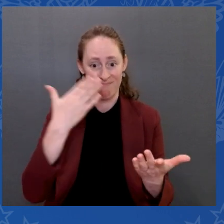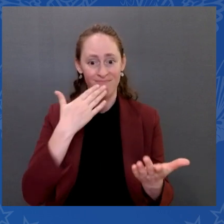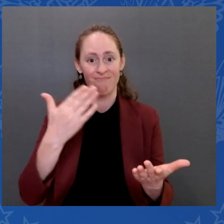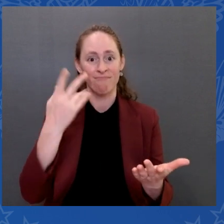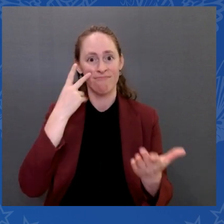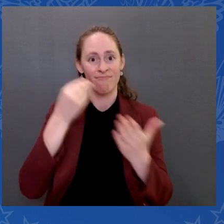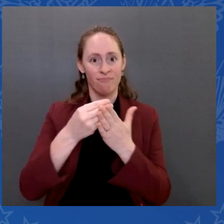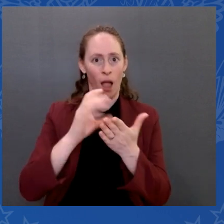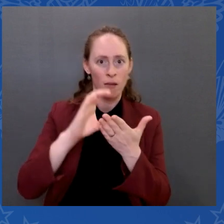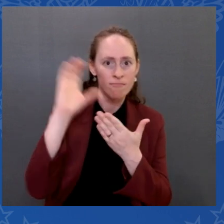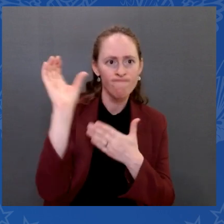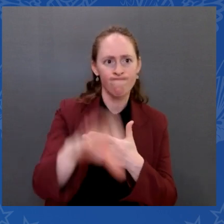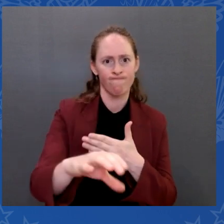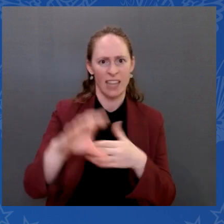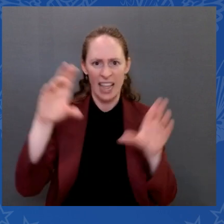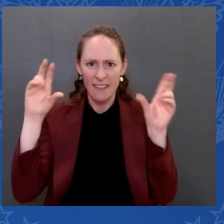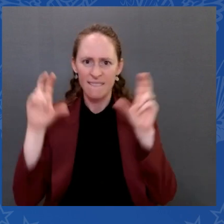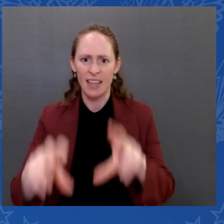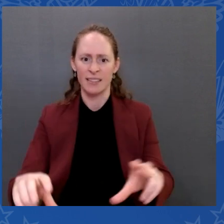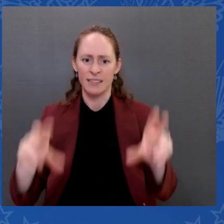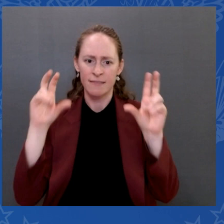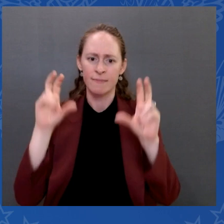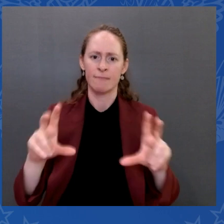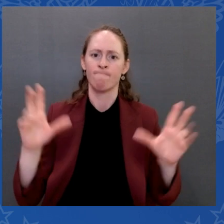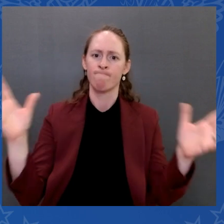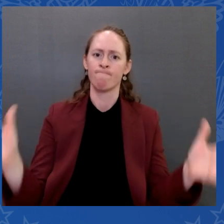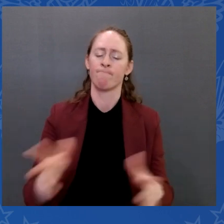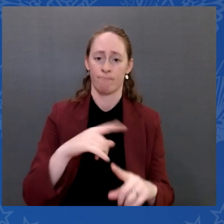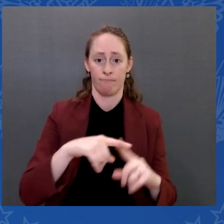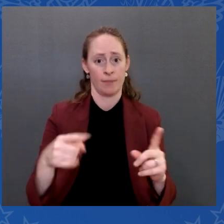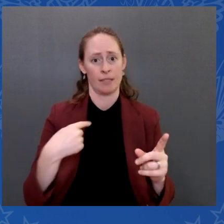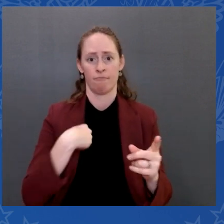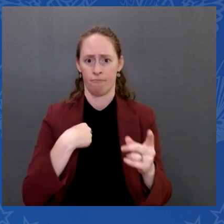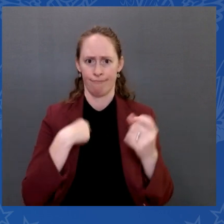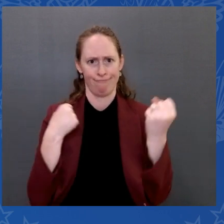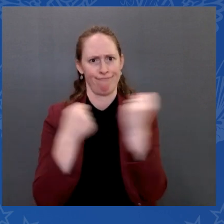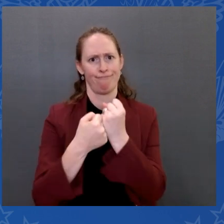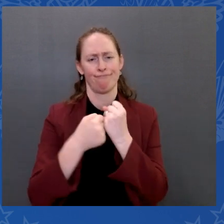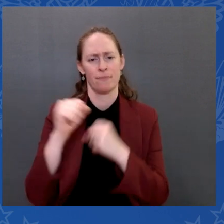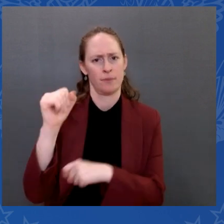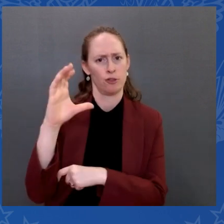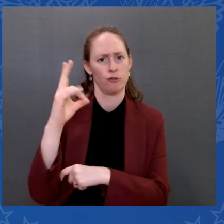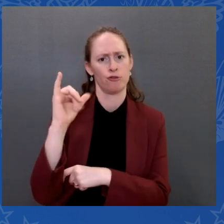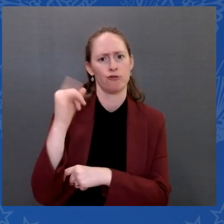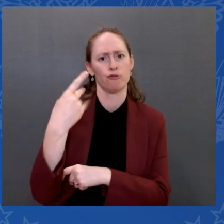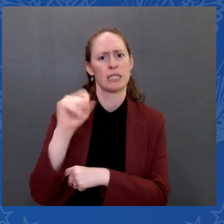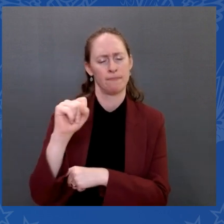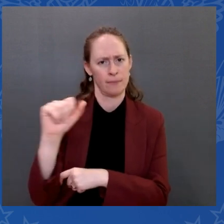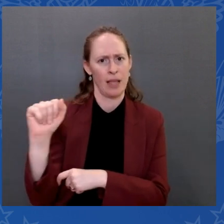Act for a while and urging Congress to pass and fund this act. Look, beyond the manufacturing --